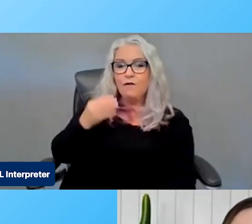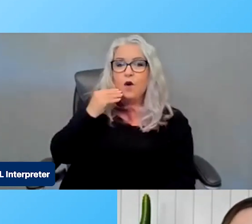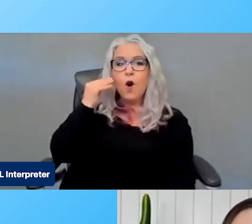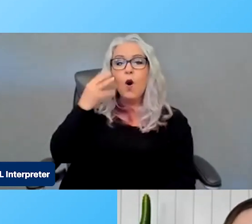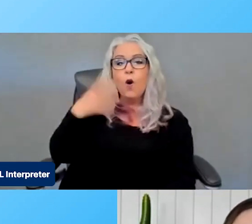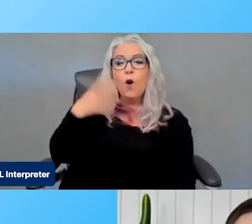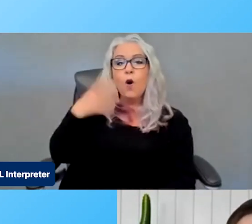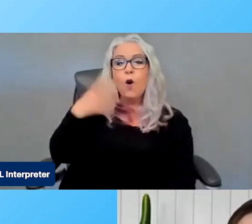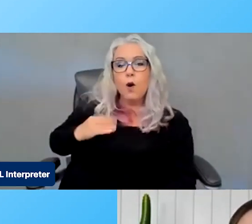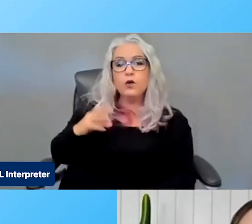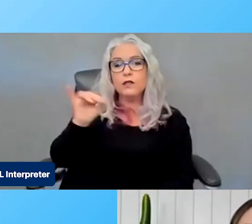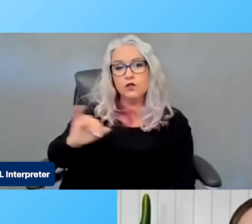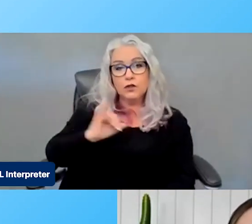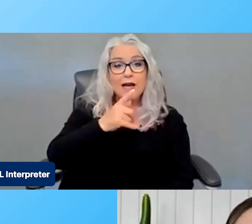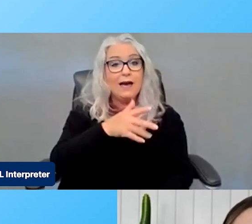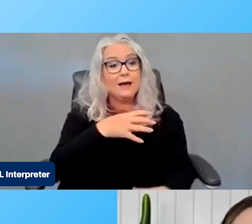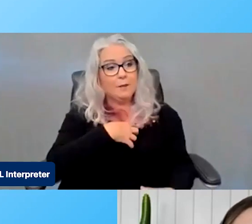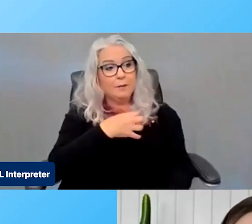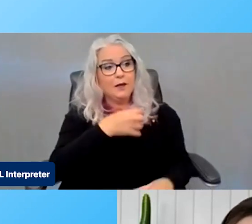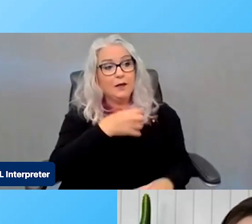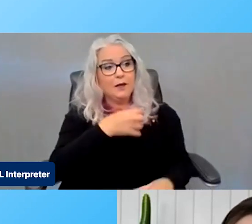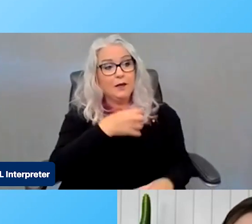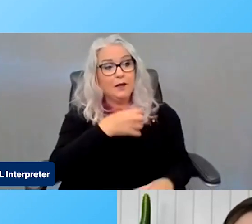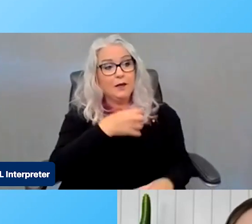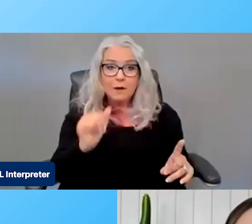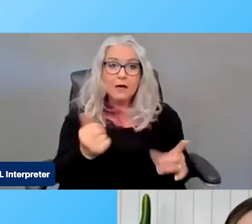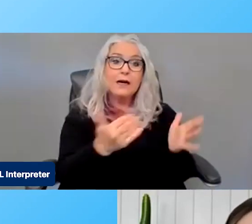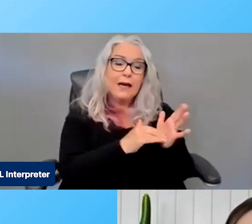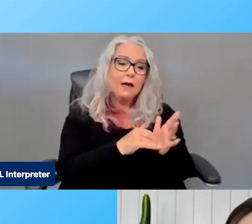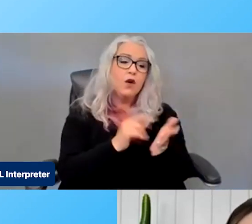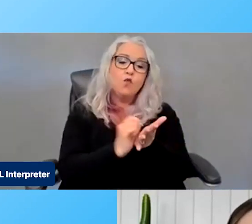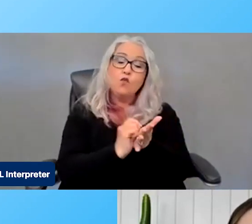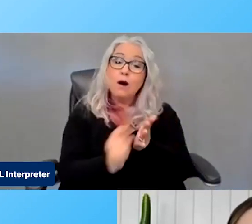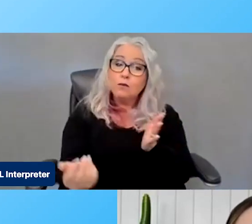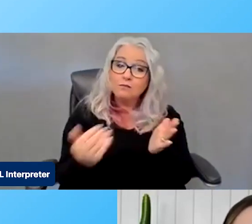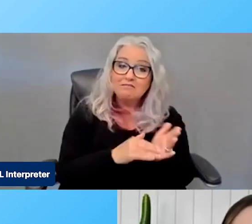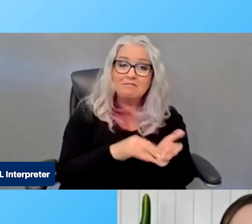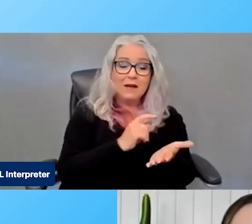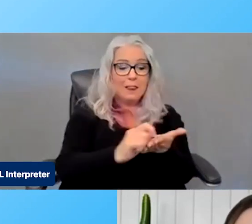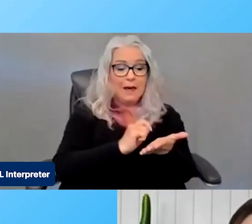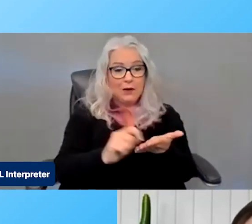decided to appeal FEMA again. So we wrote another letter asking for additional funding stating that this was not enough